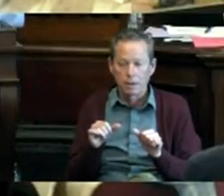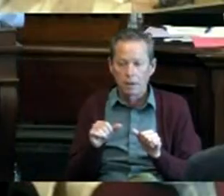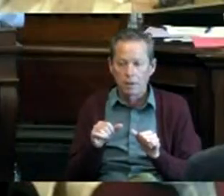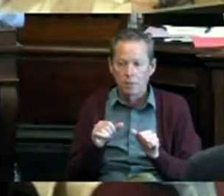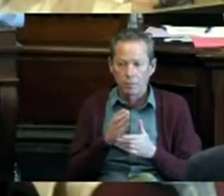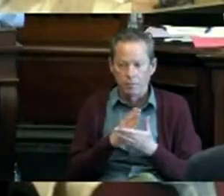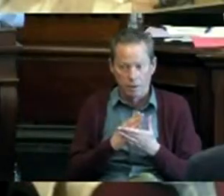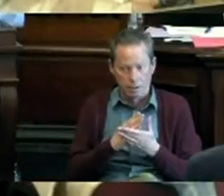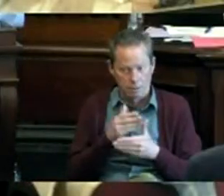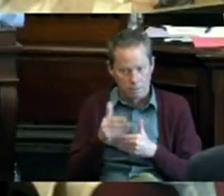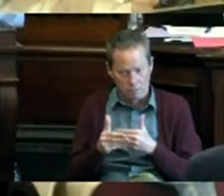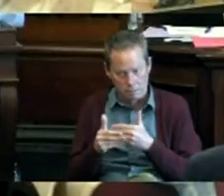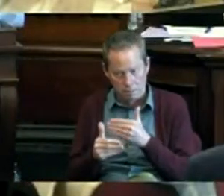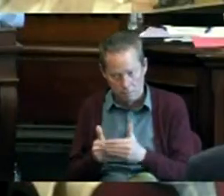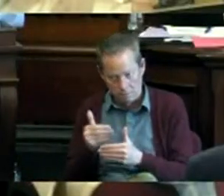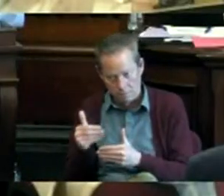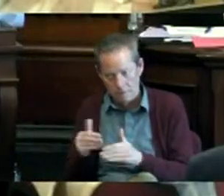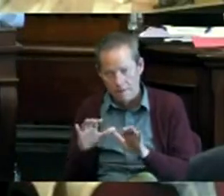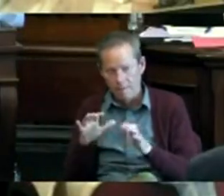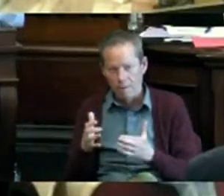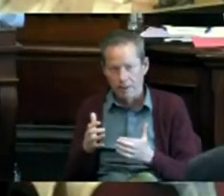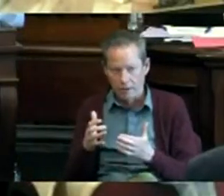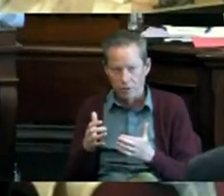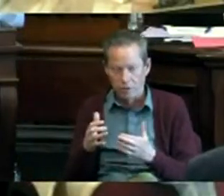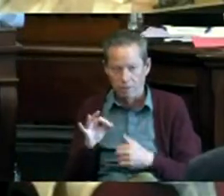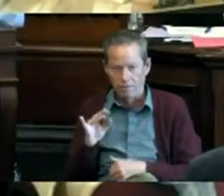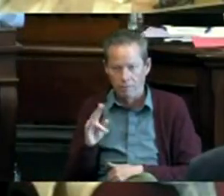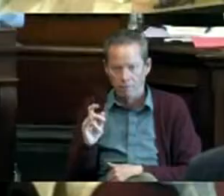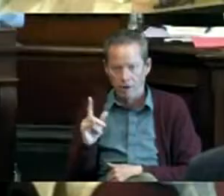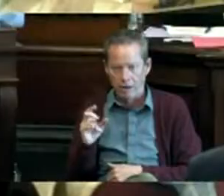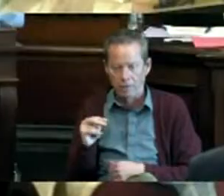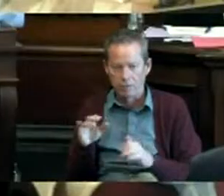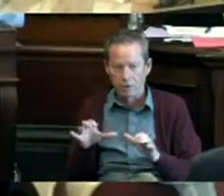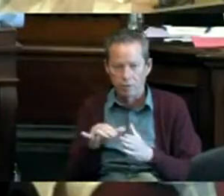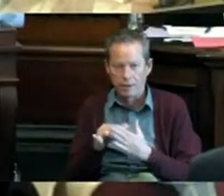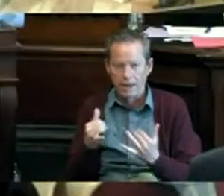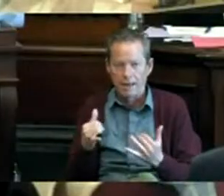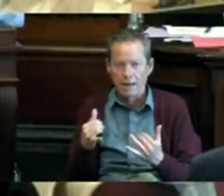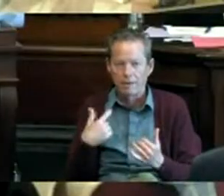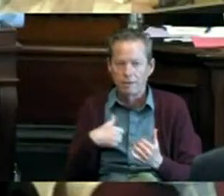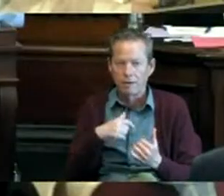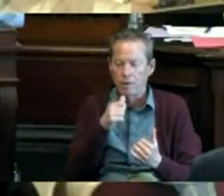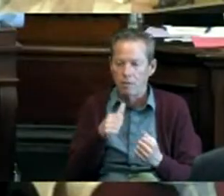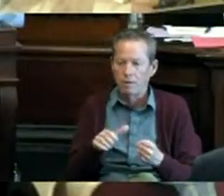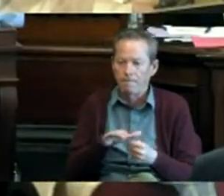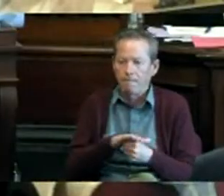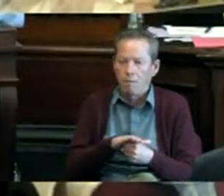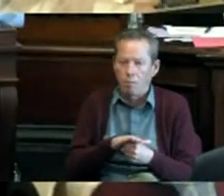district who will control this has the ability to sort of phase